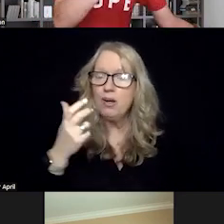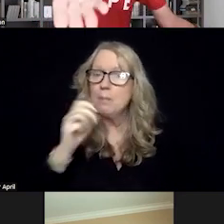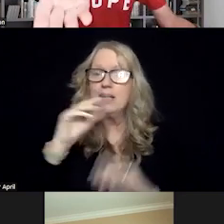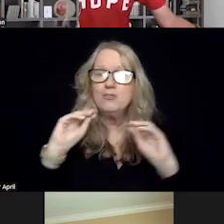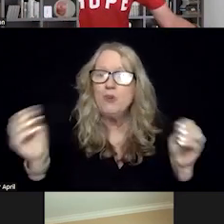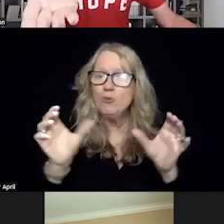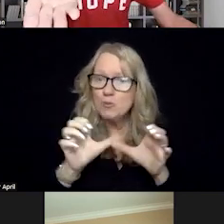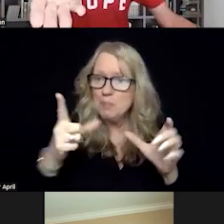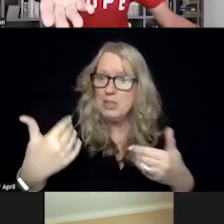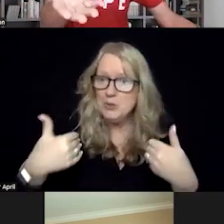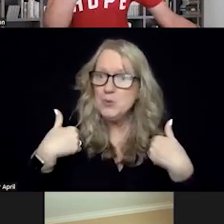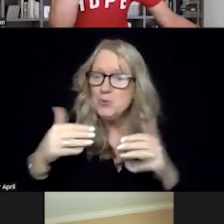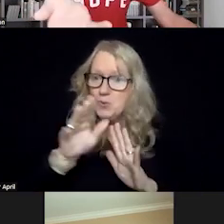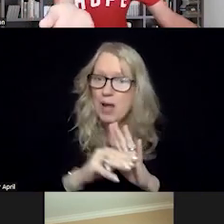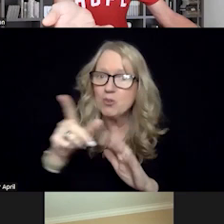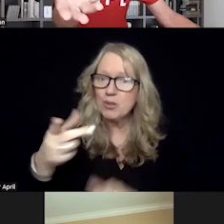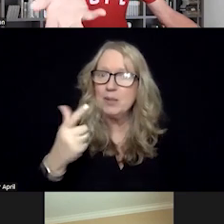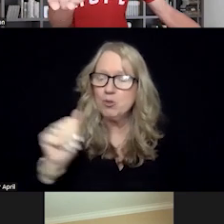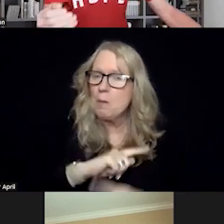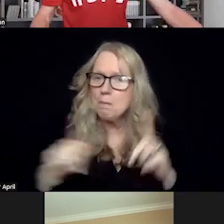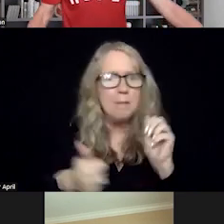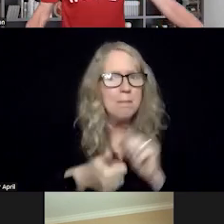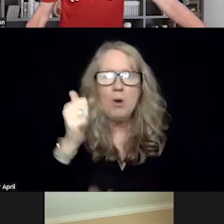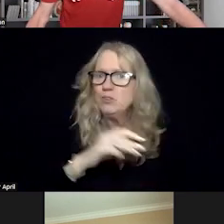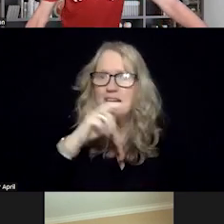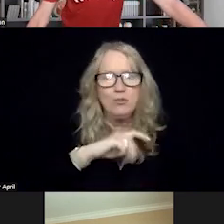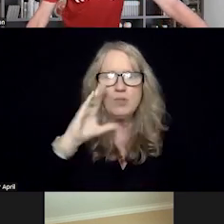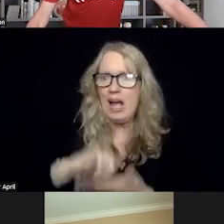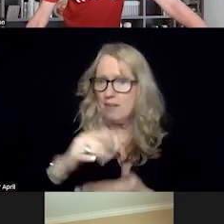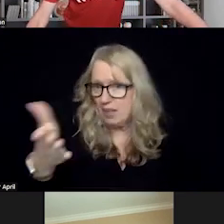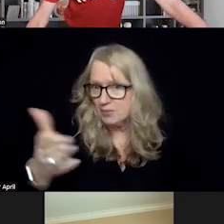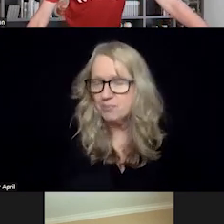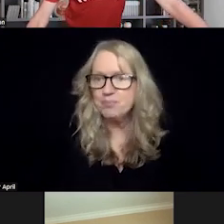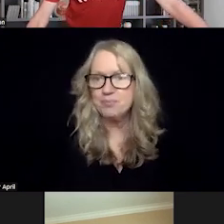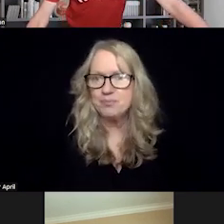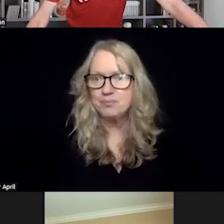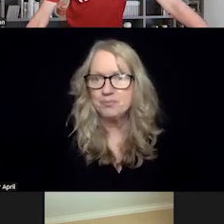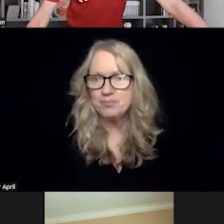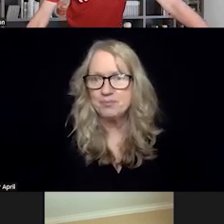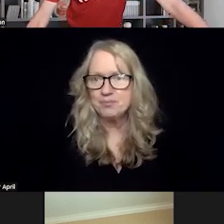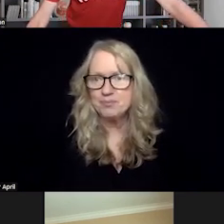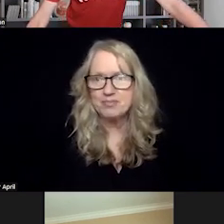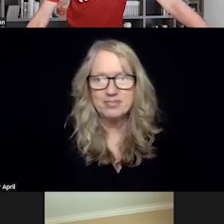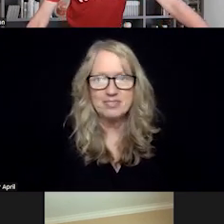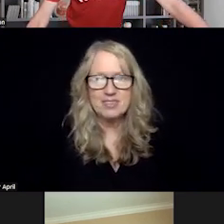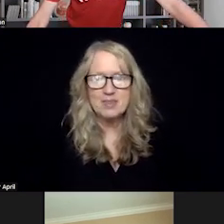YOU HAVE A CURRICULUM IN GEORGIA, BUT MOST STATES DON'T HAVE THAT. >> YEAH,